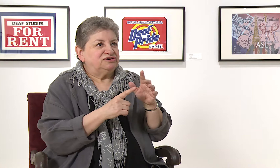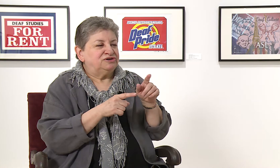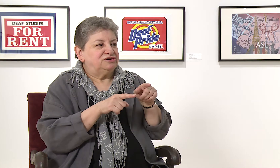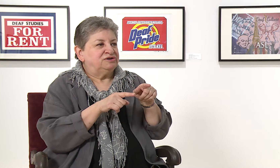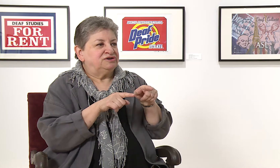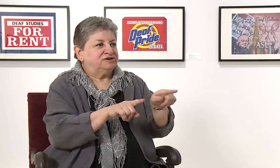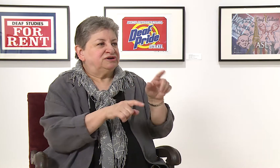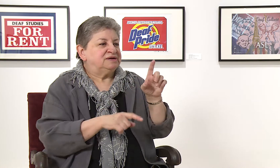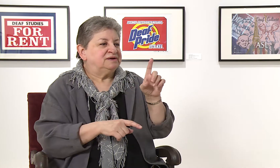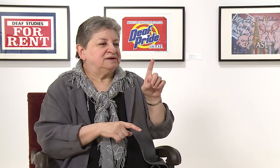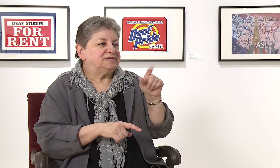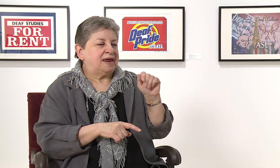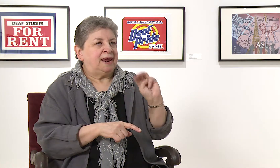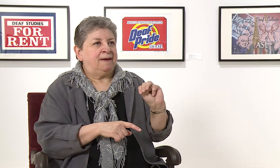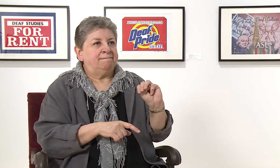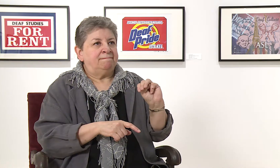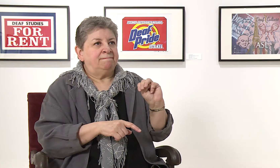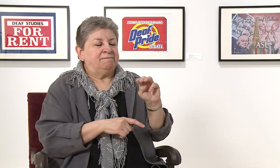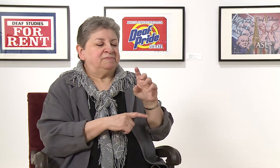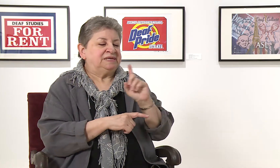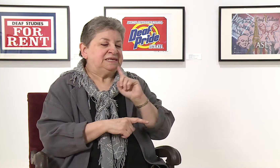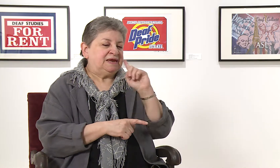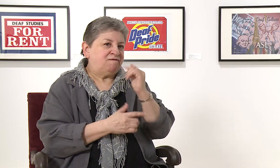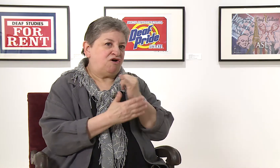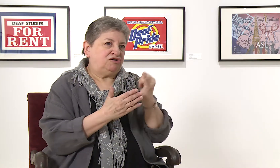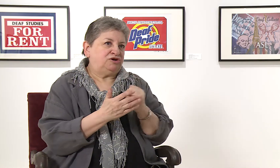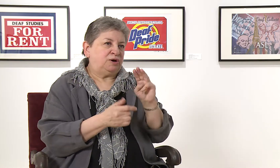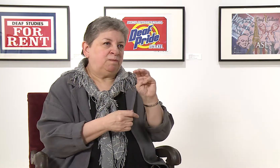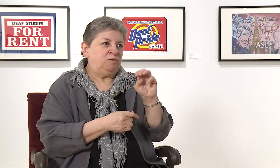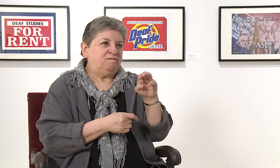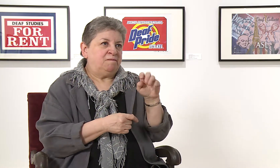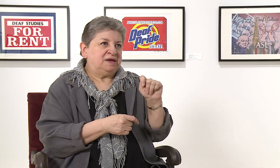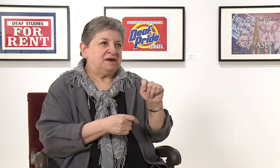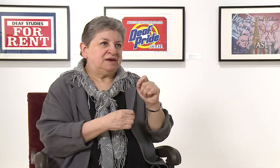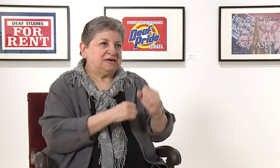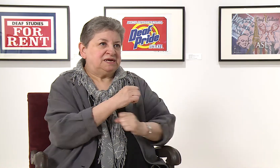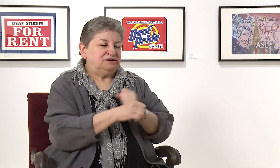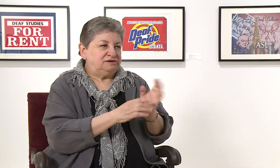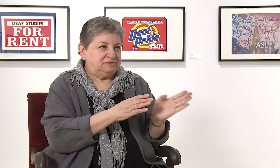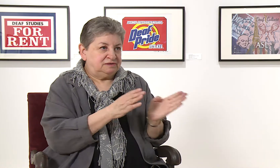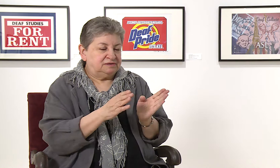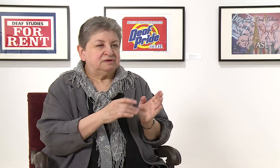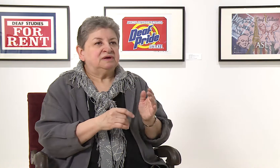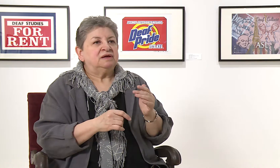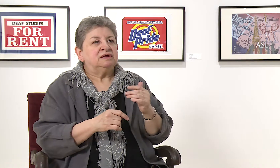I later changed it to art after my exposure to Deaf Art during the Deaf Art Movement.